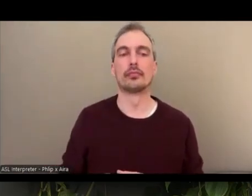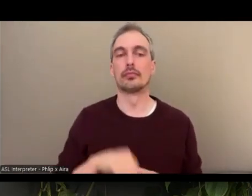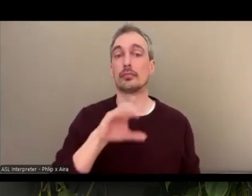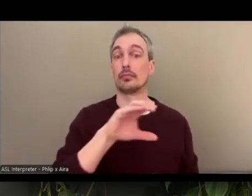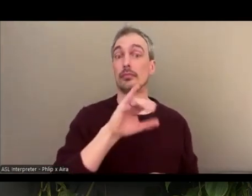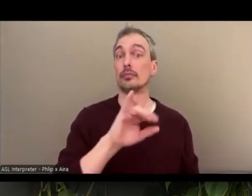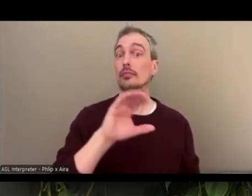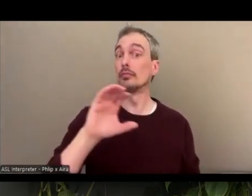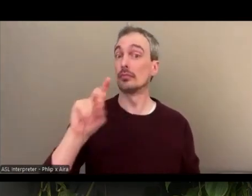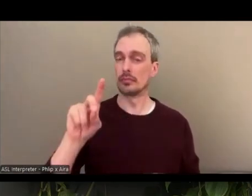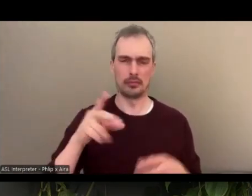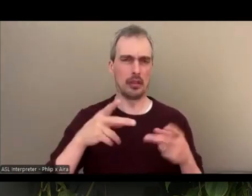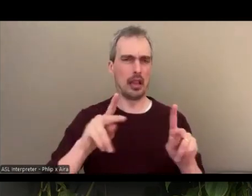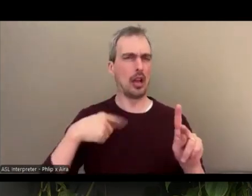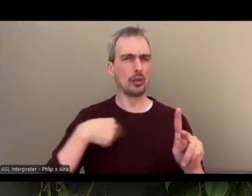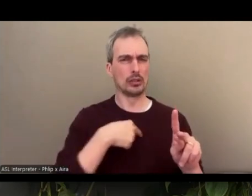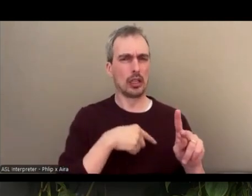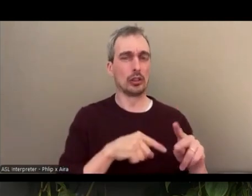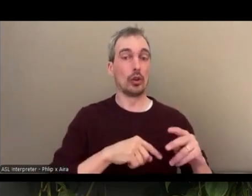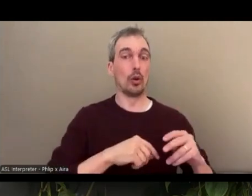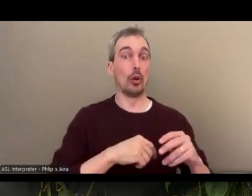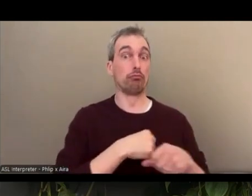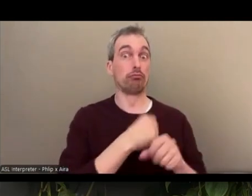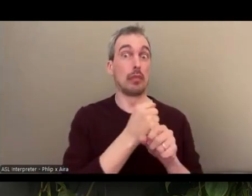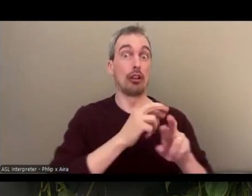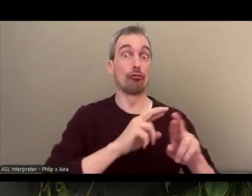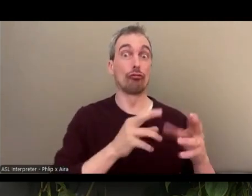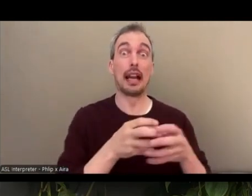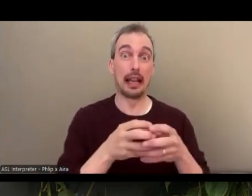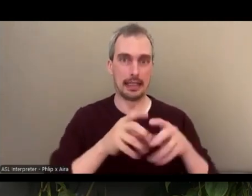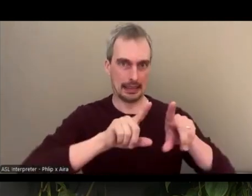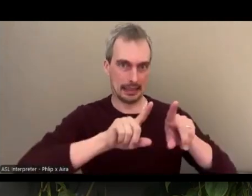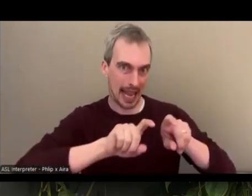And this is where it starts to connect with what we're talking about tonight.